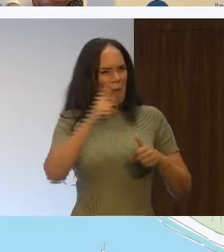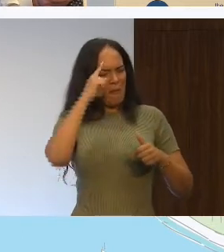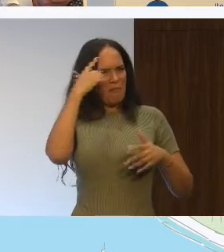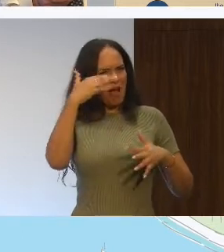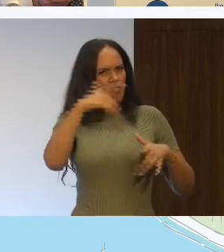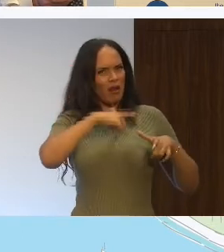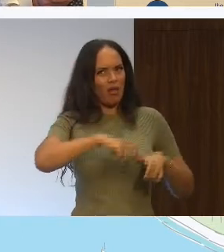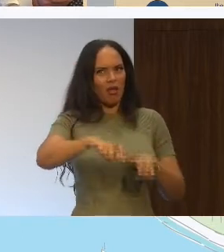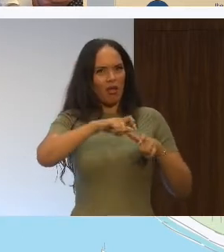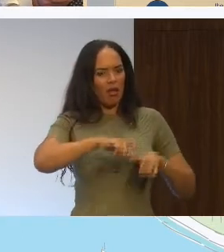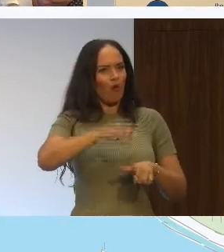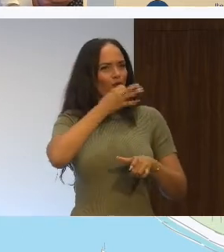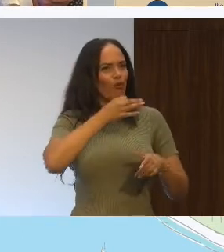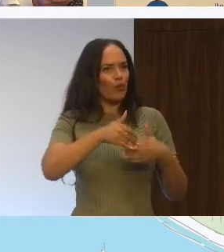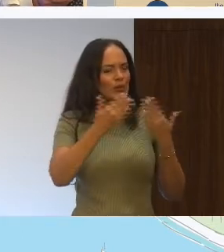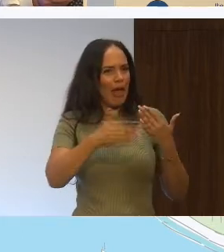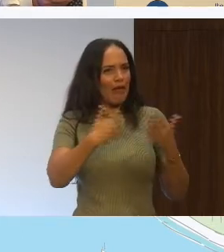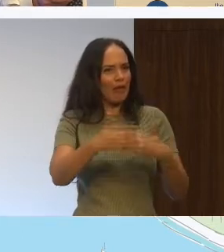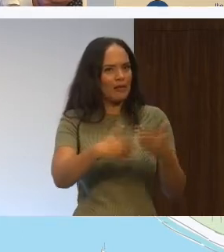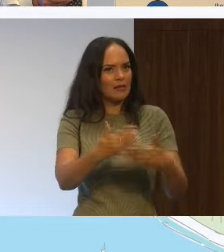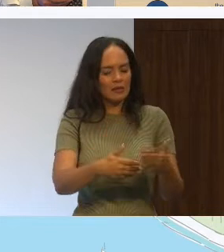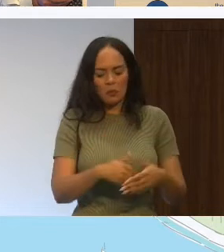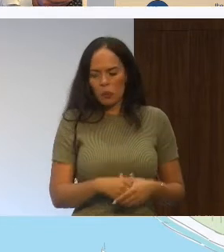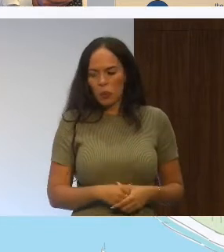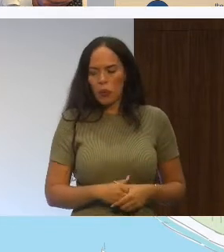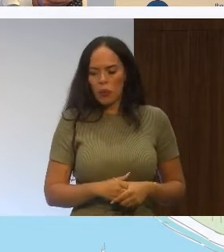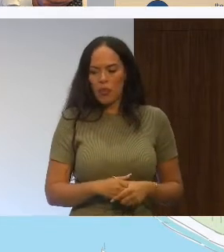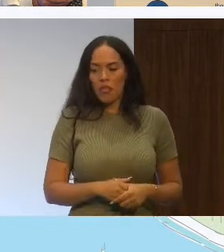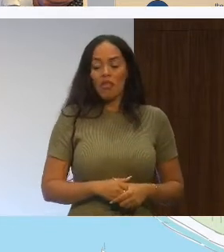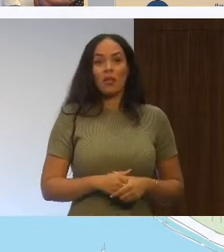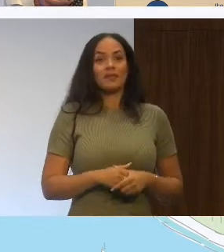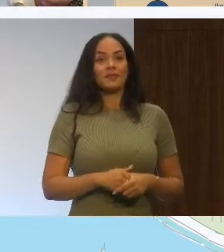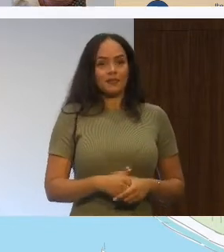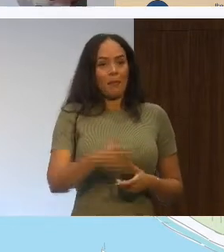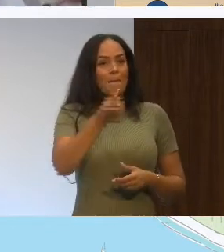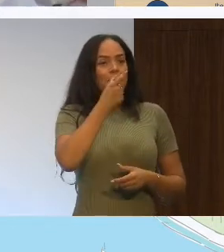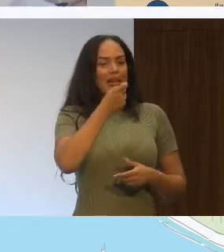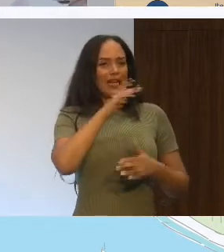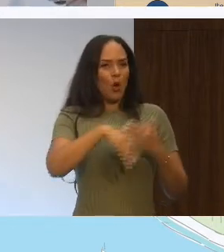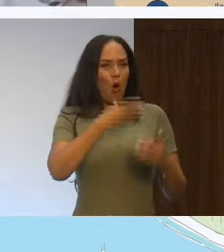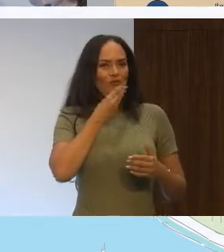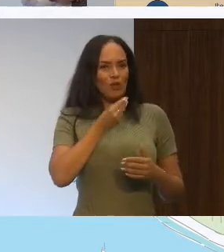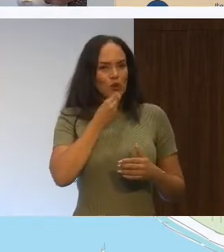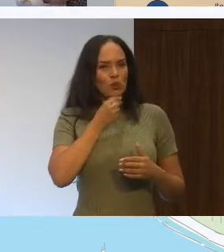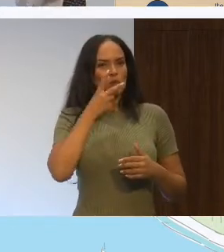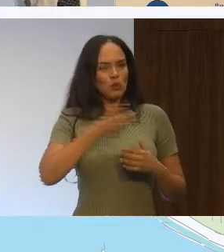So medication overuse. This is a this is a real problem. It's it's the commonest cause of secondary headache. What do we mean